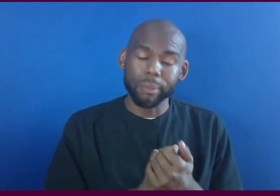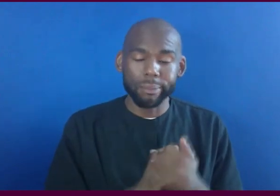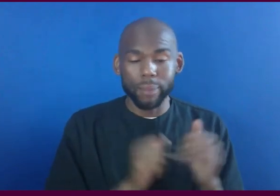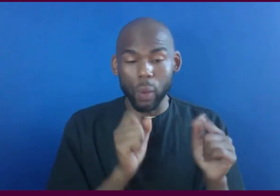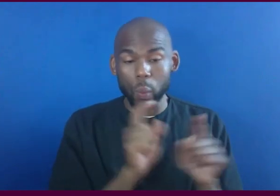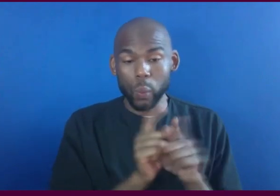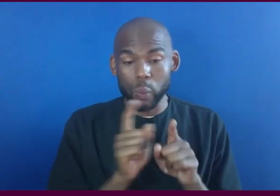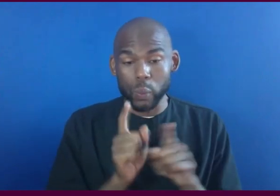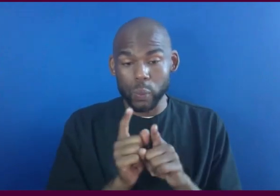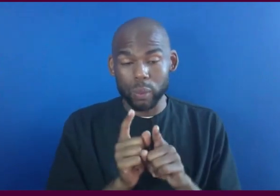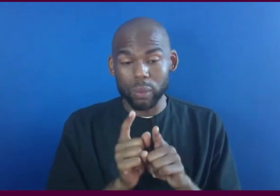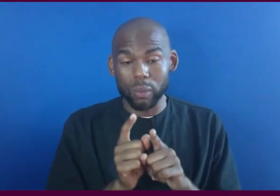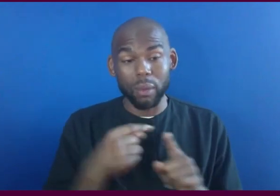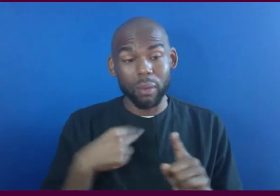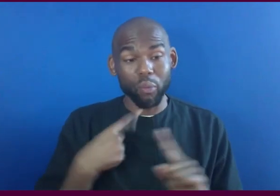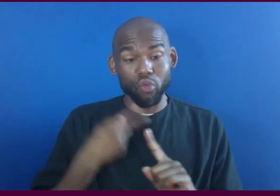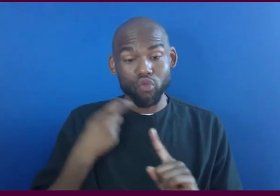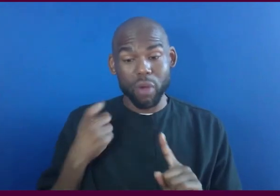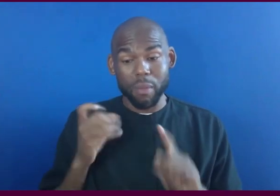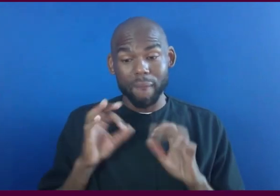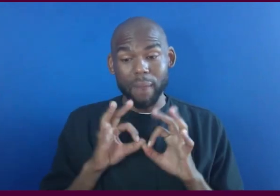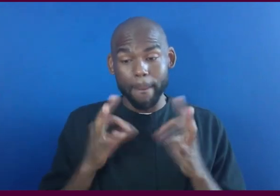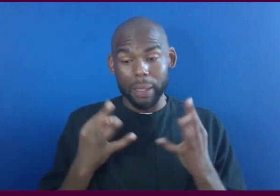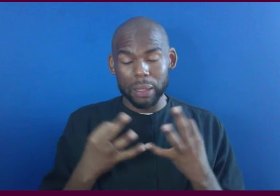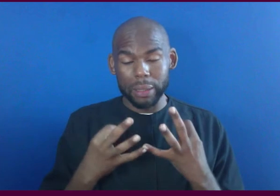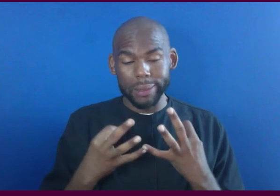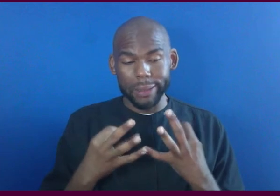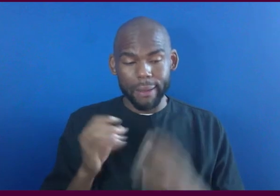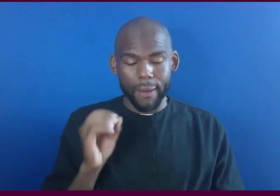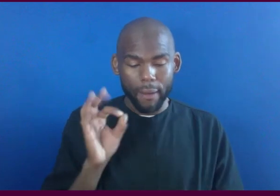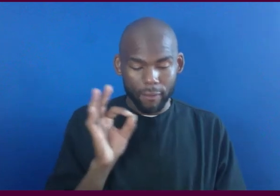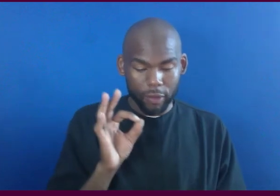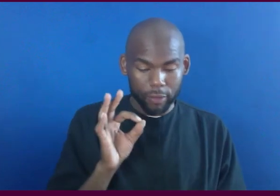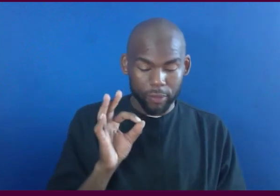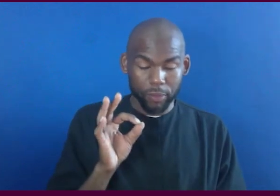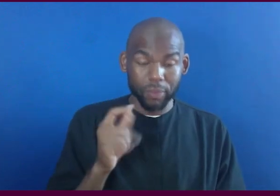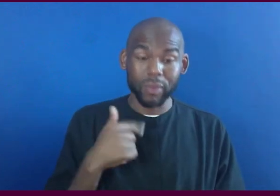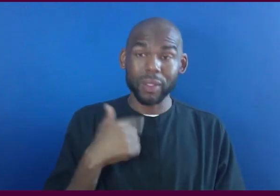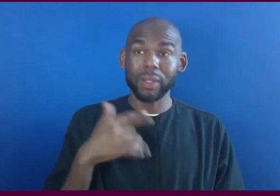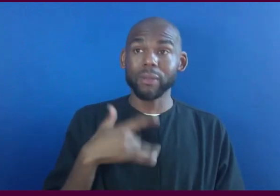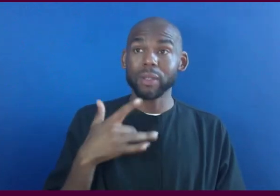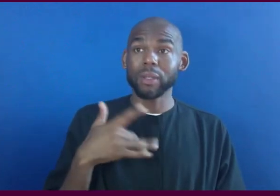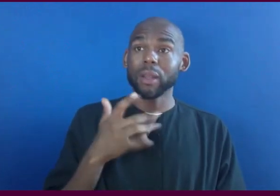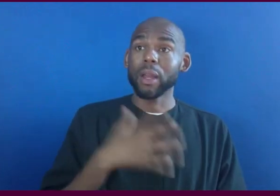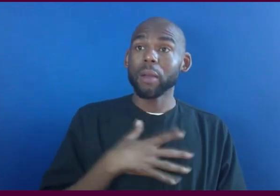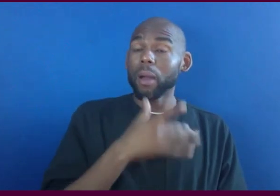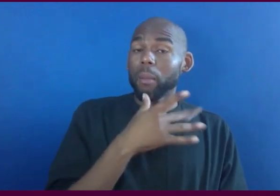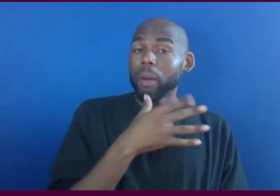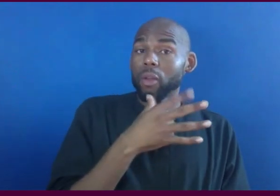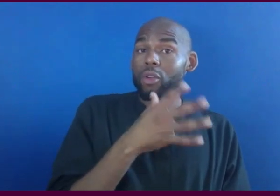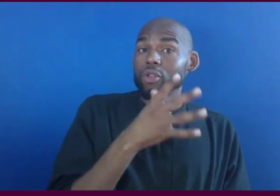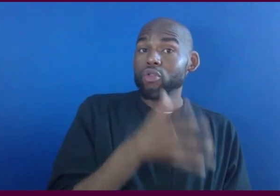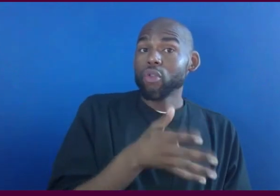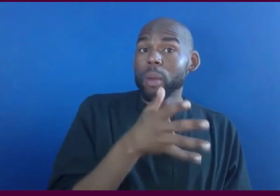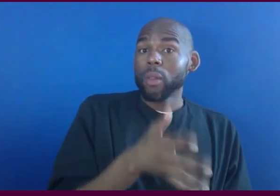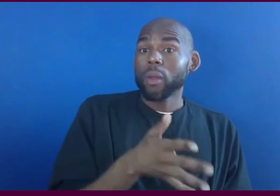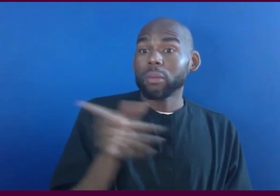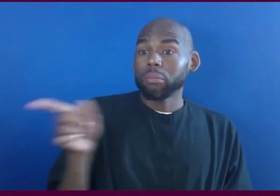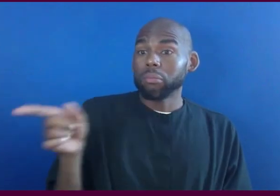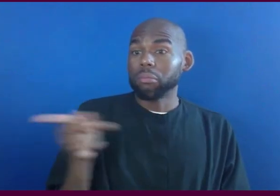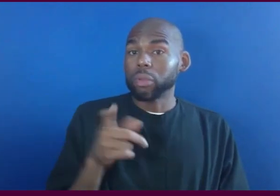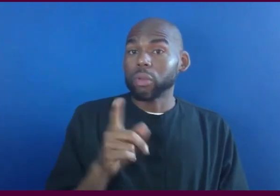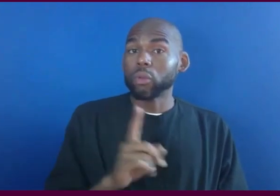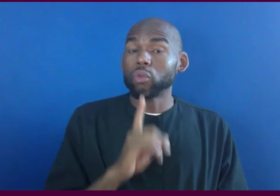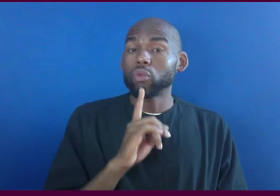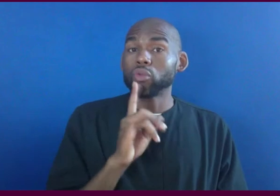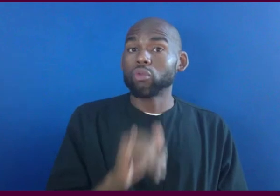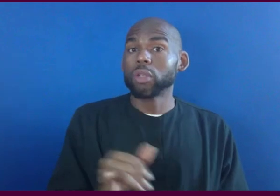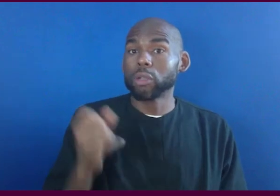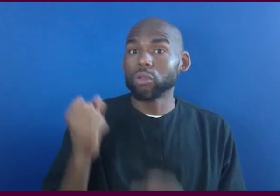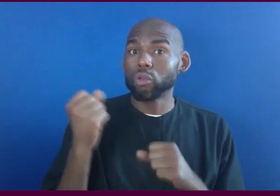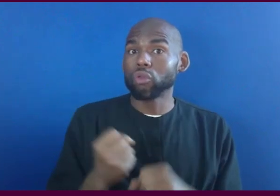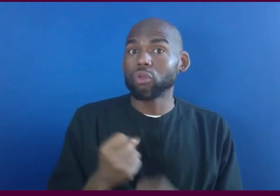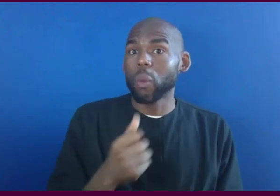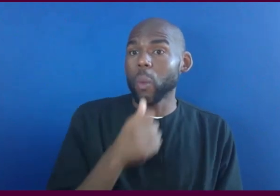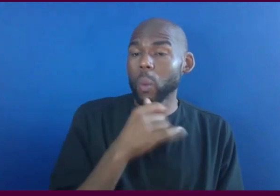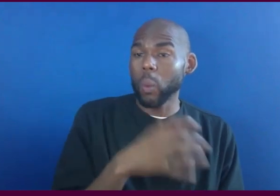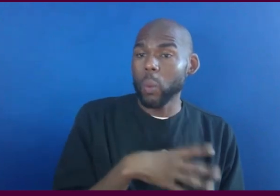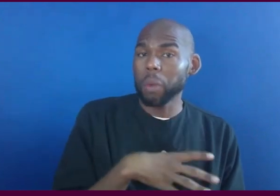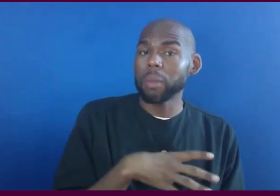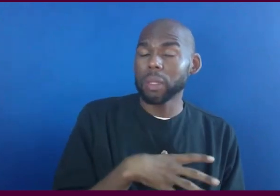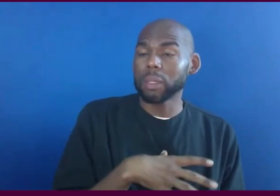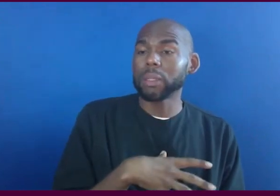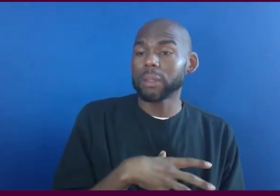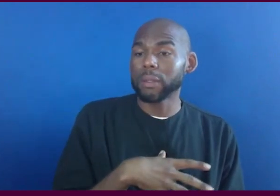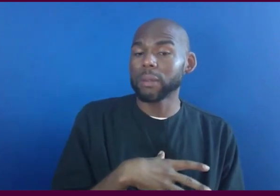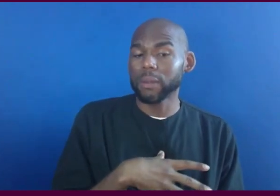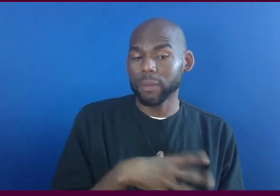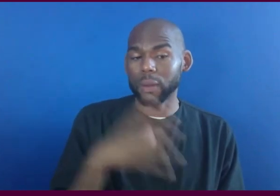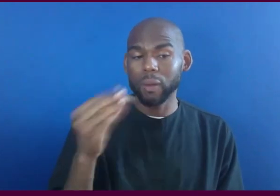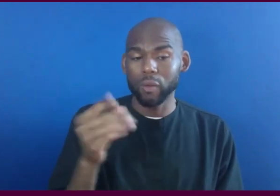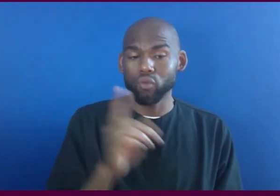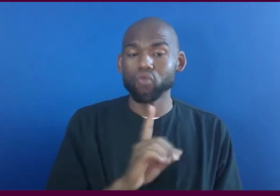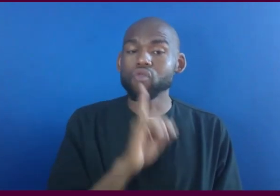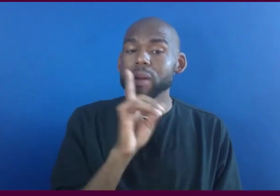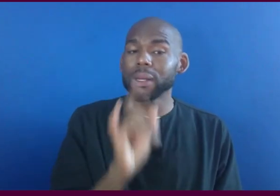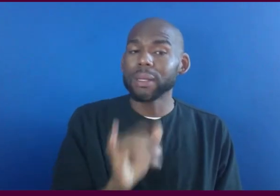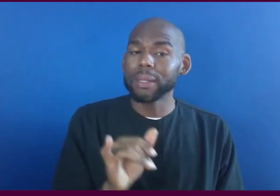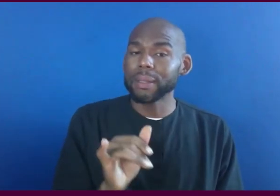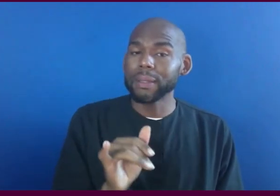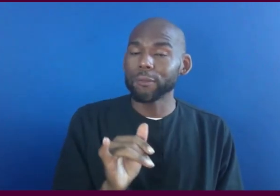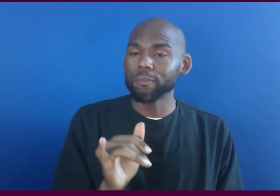I mean, I felt like my mother and grandmother were really strong women and they had to take